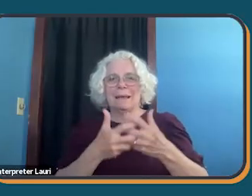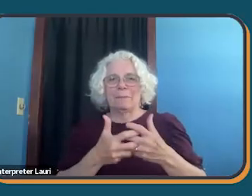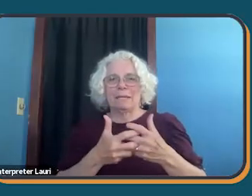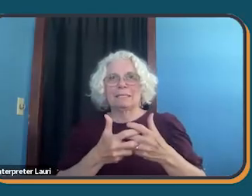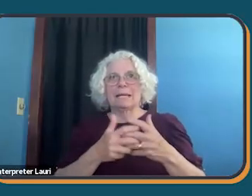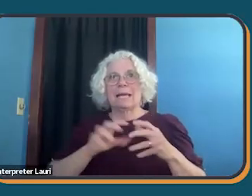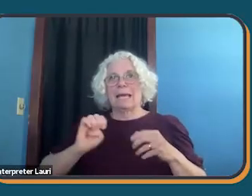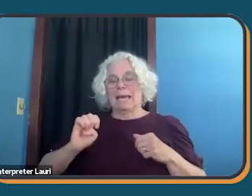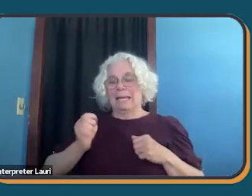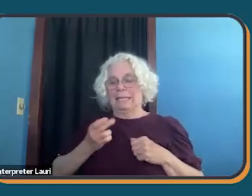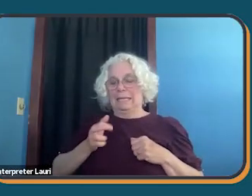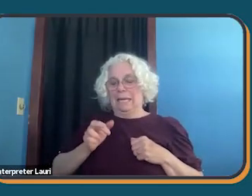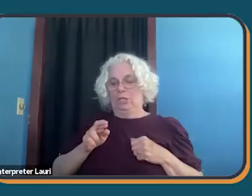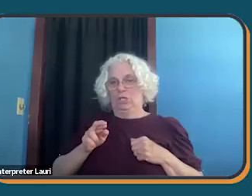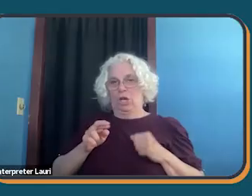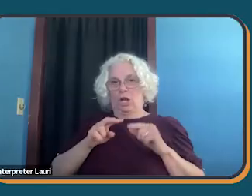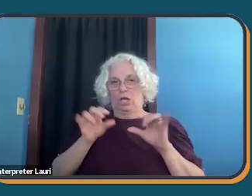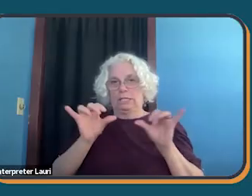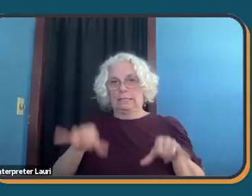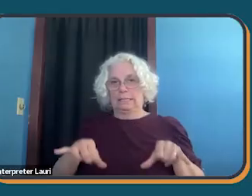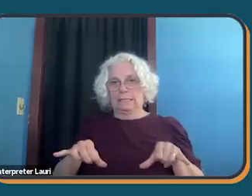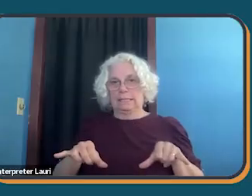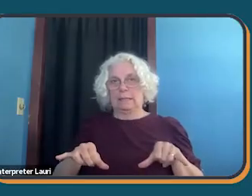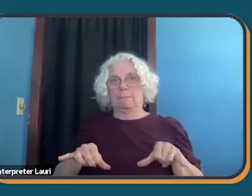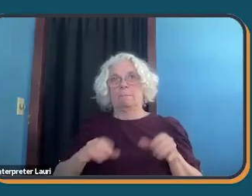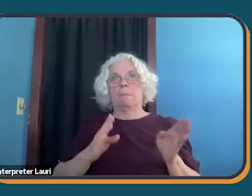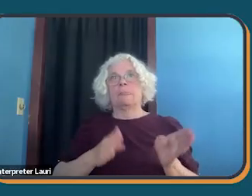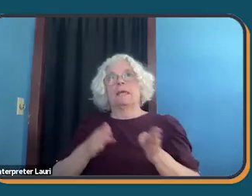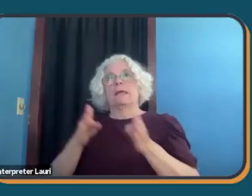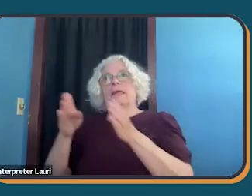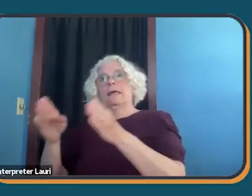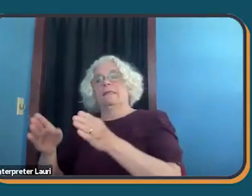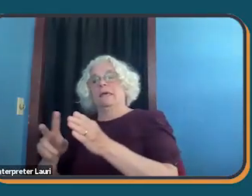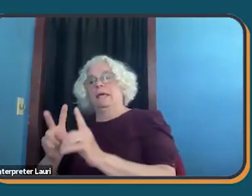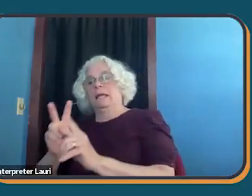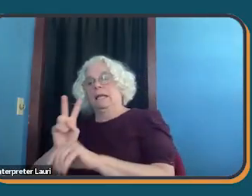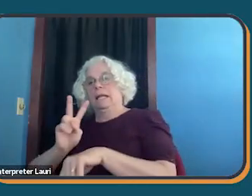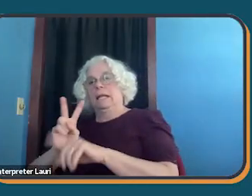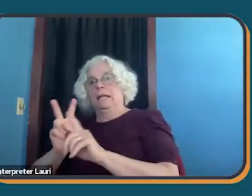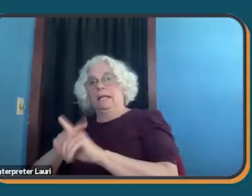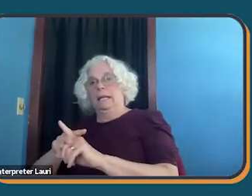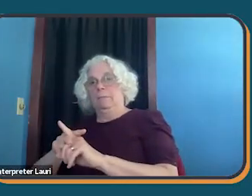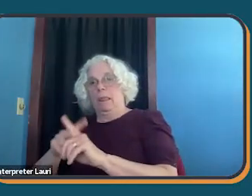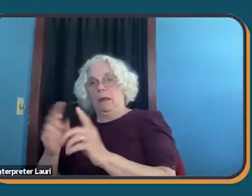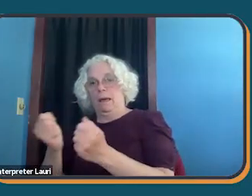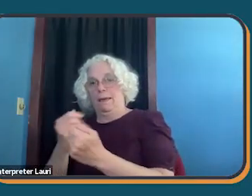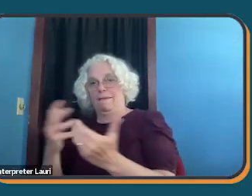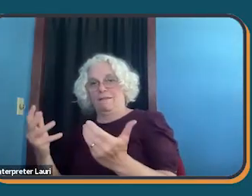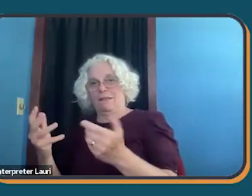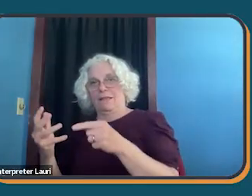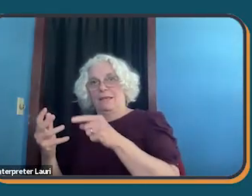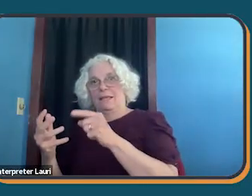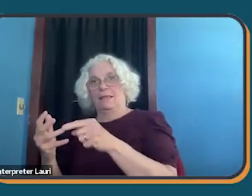and you'll set up your electronic health record system. Phase 3 is implementation putting everything into practice,